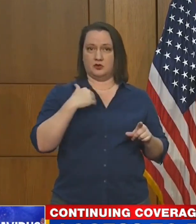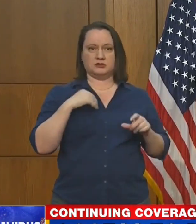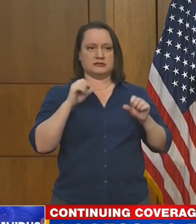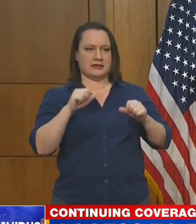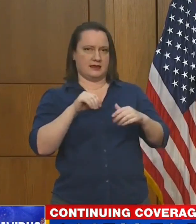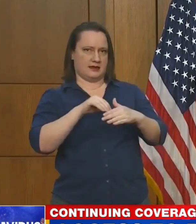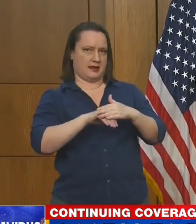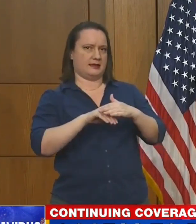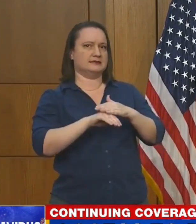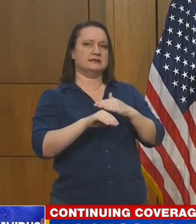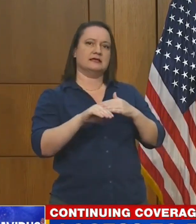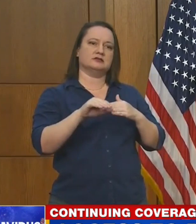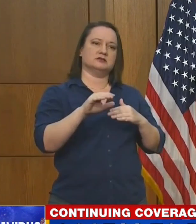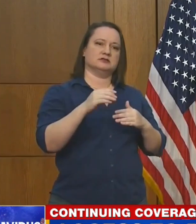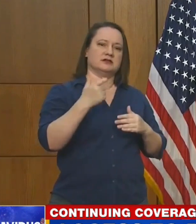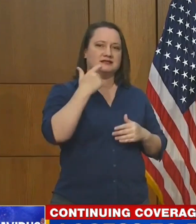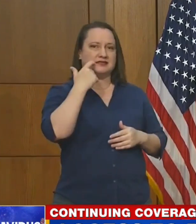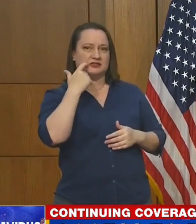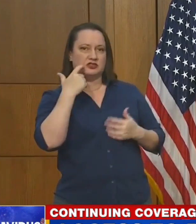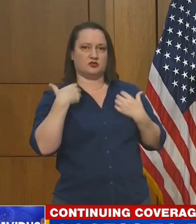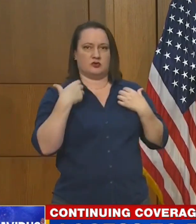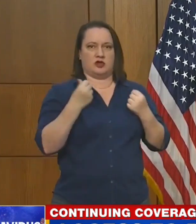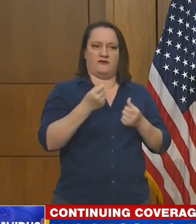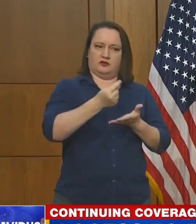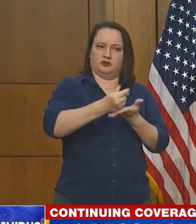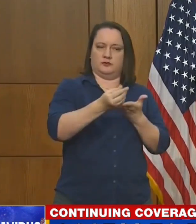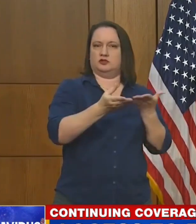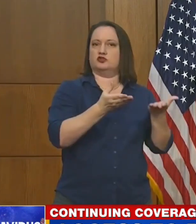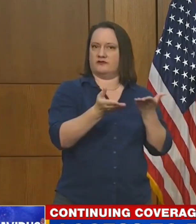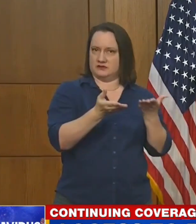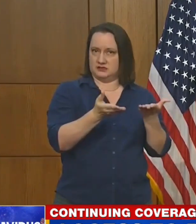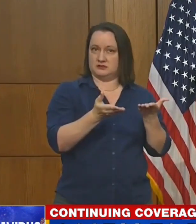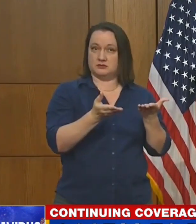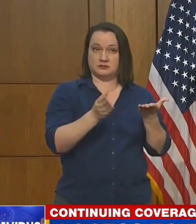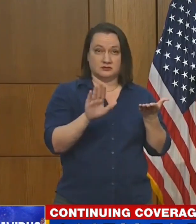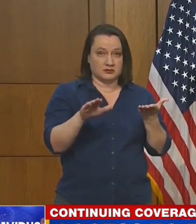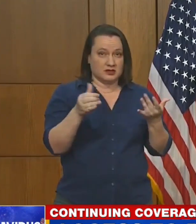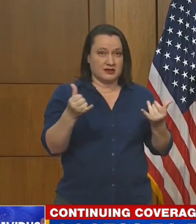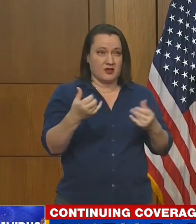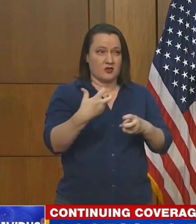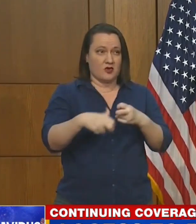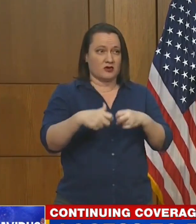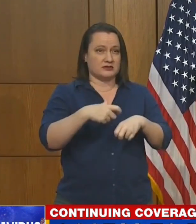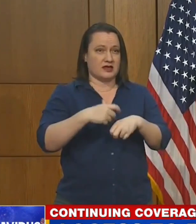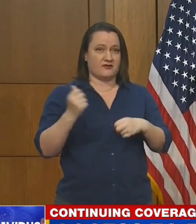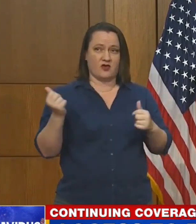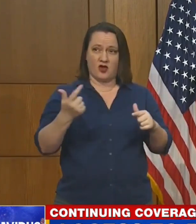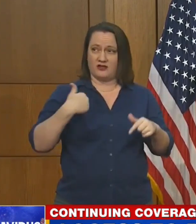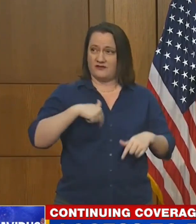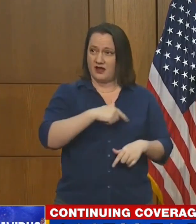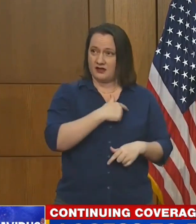TO NOTE THAT MEDICAID MEMBERS HAVE ACCESS TO ADDICTION AND RECOVERY TREATMENT SERVICES